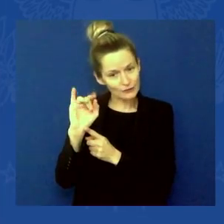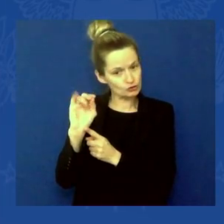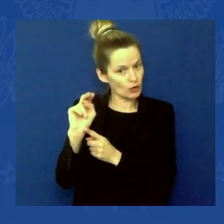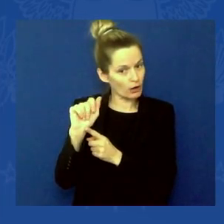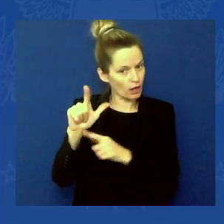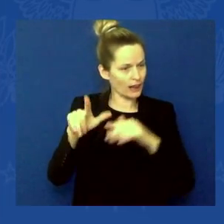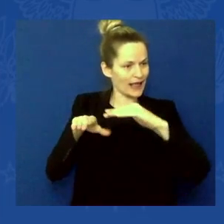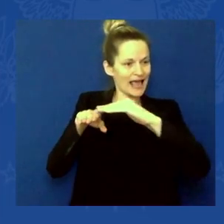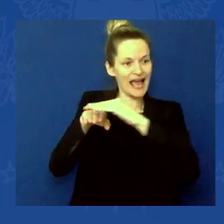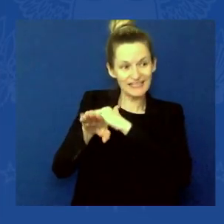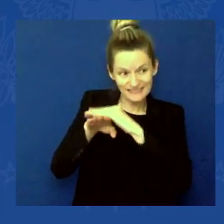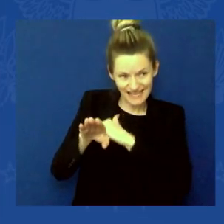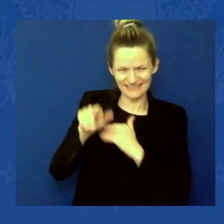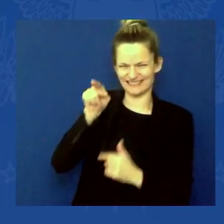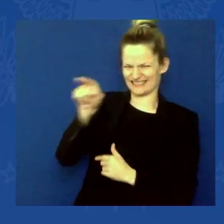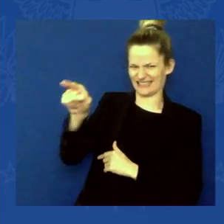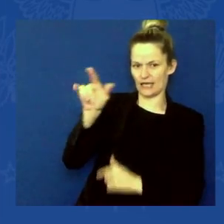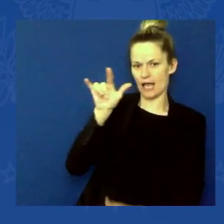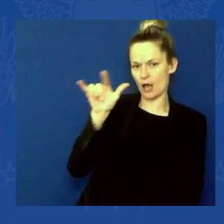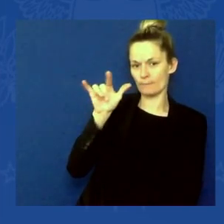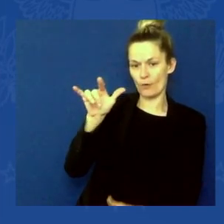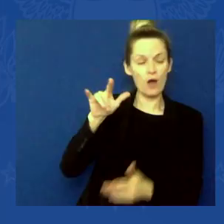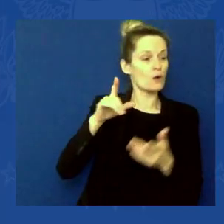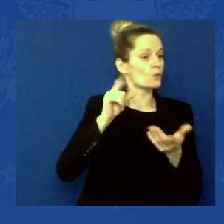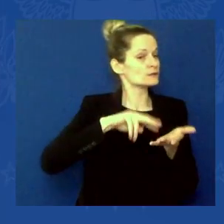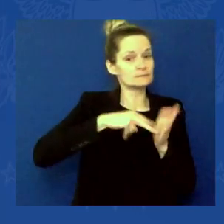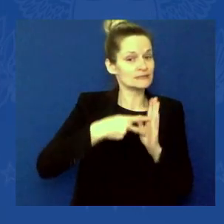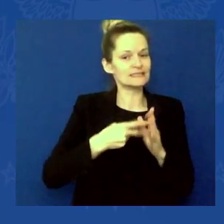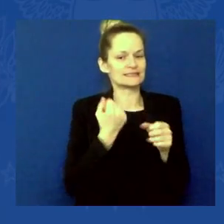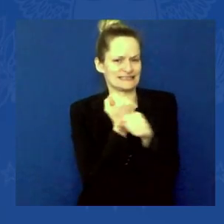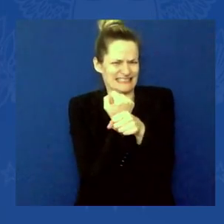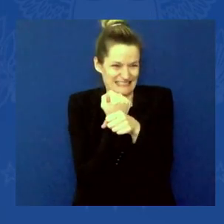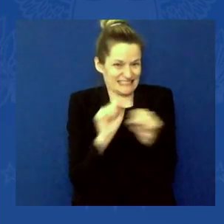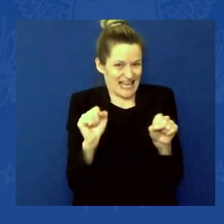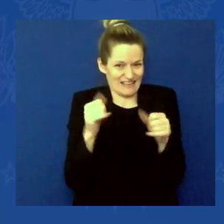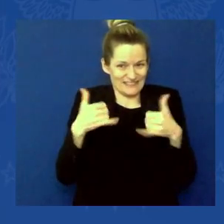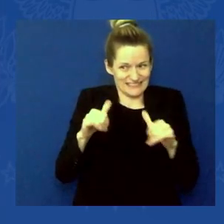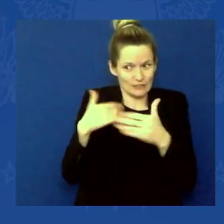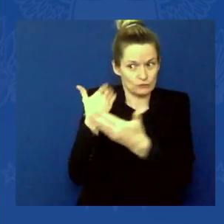It's still a dangerous operation. But I don't want to go into the detail of how we're doing that.